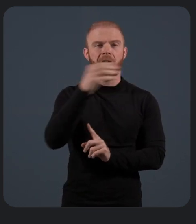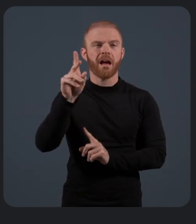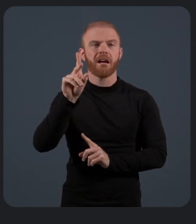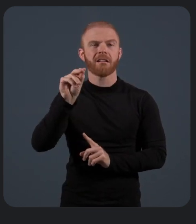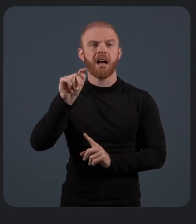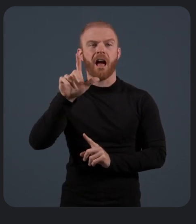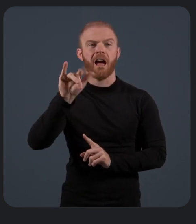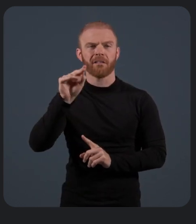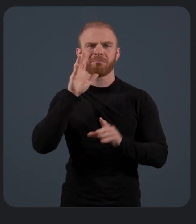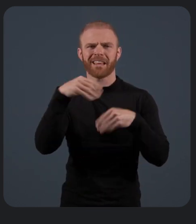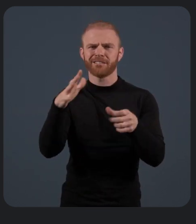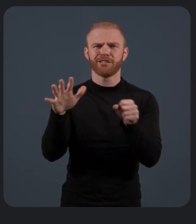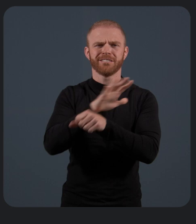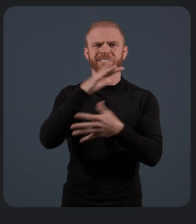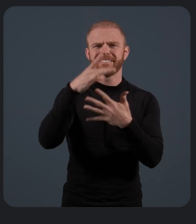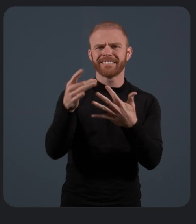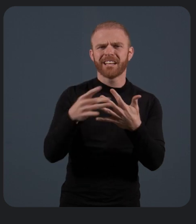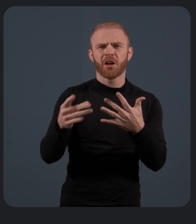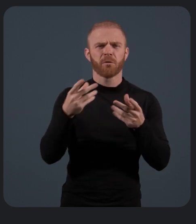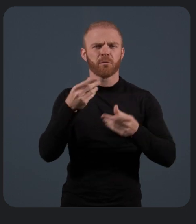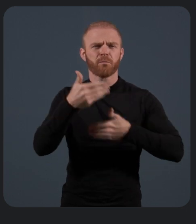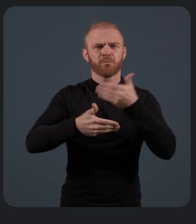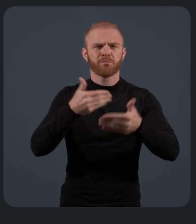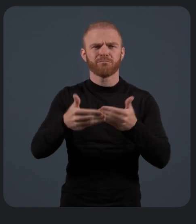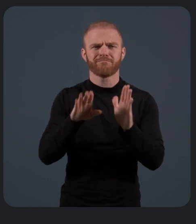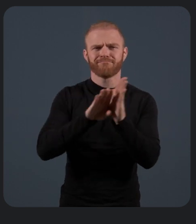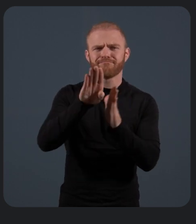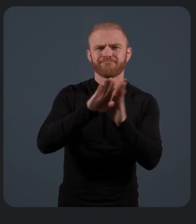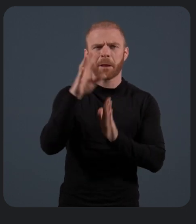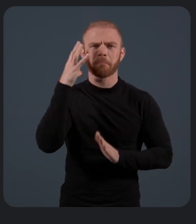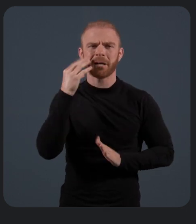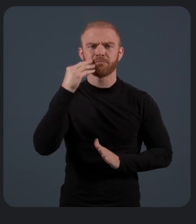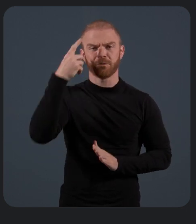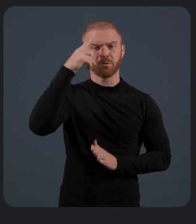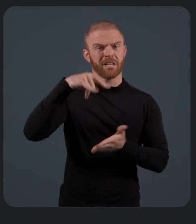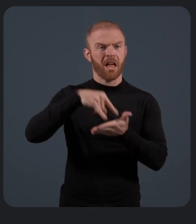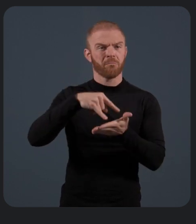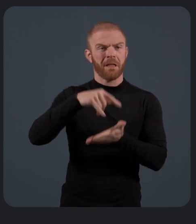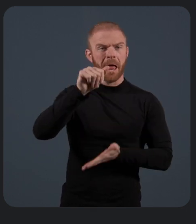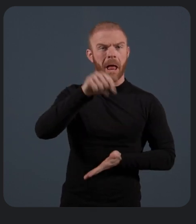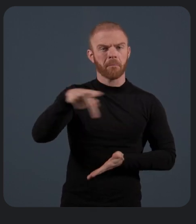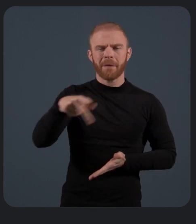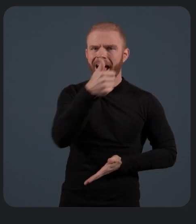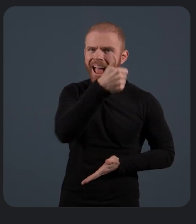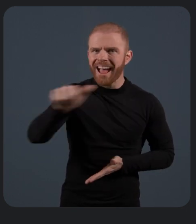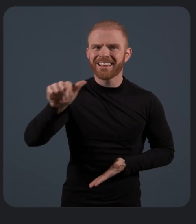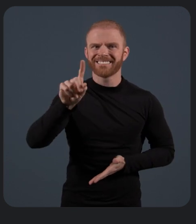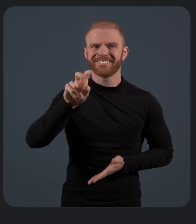the most fully-featured and productive development experience for Android applications on any device.